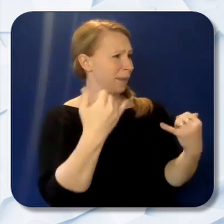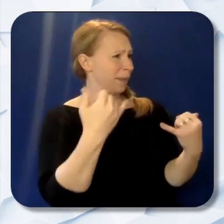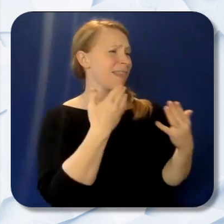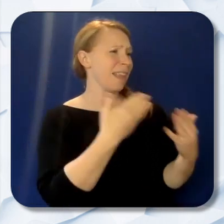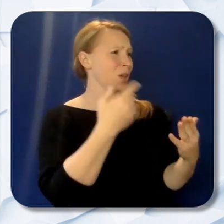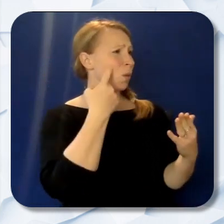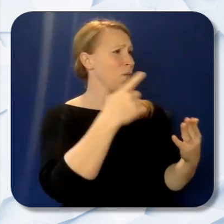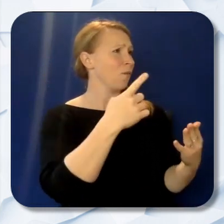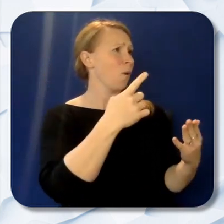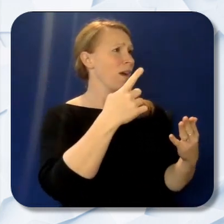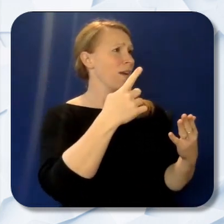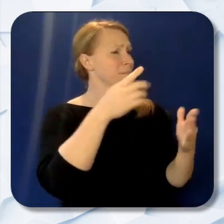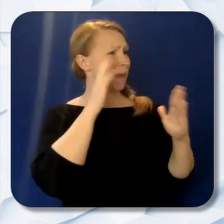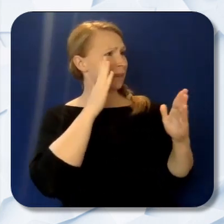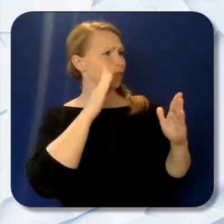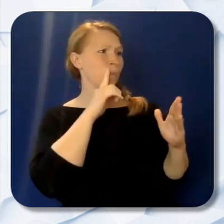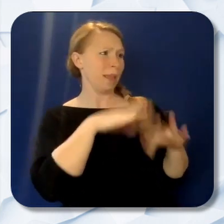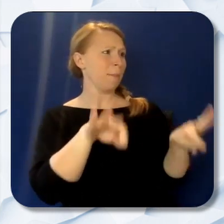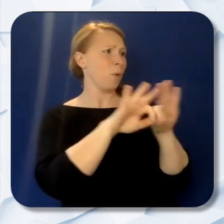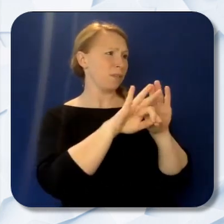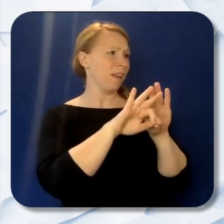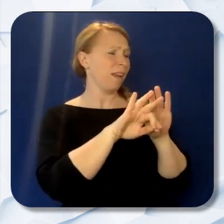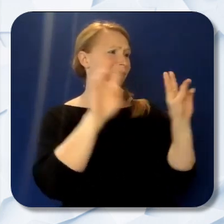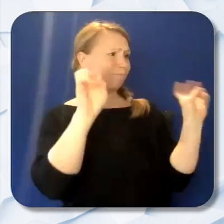our State Superintendent Thurmond. Tony Thurmond-SPI: Uh, thank you,